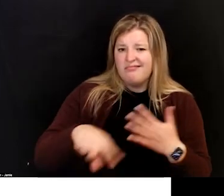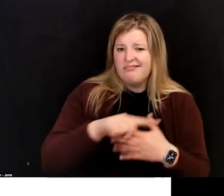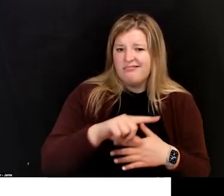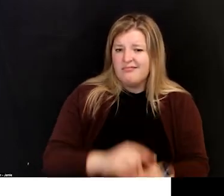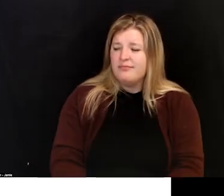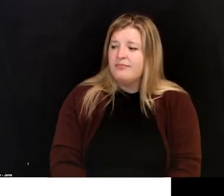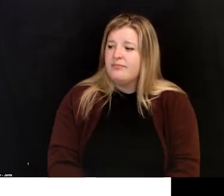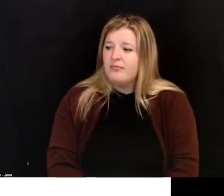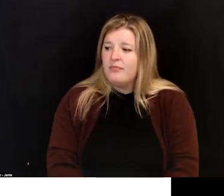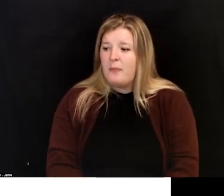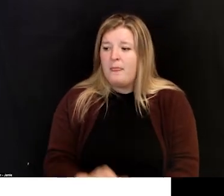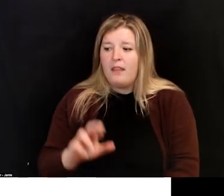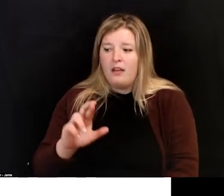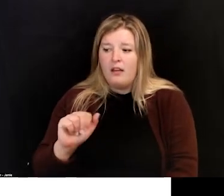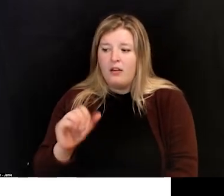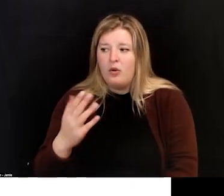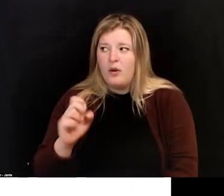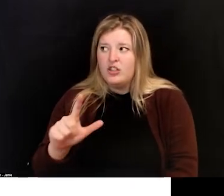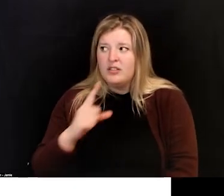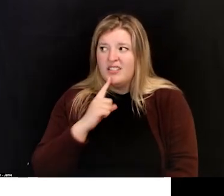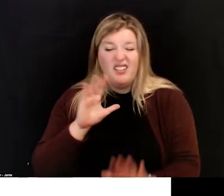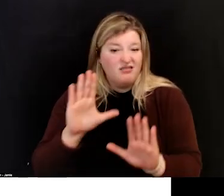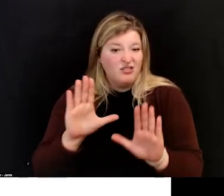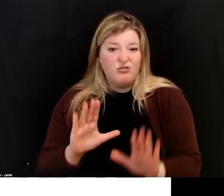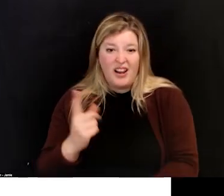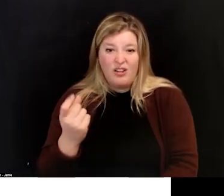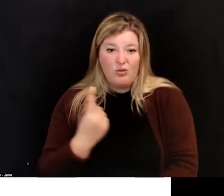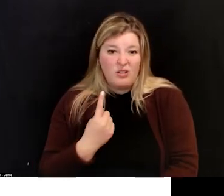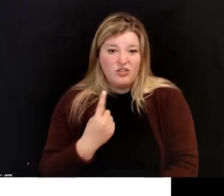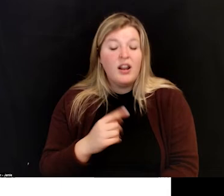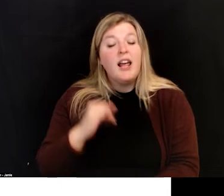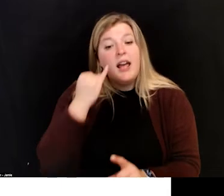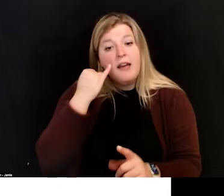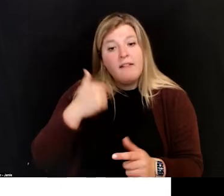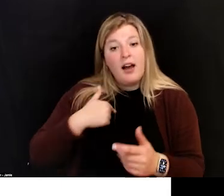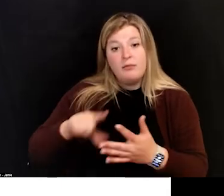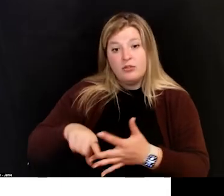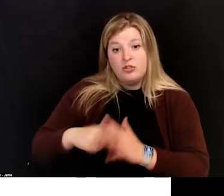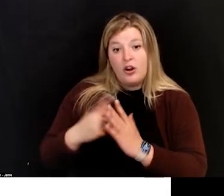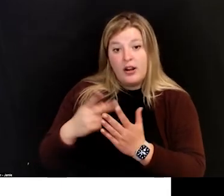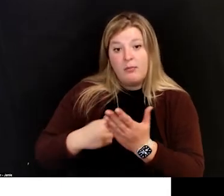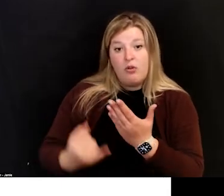And it's such a great question, so thank you. If I am starting a project off from scratch,